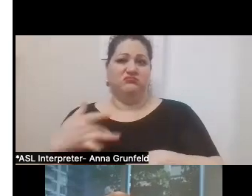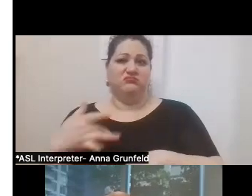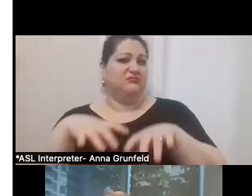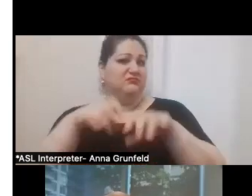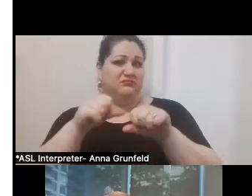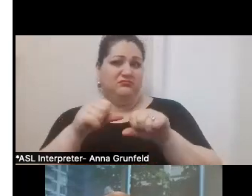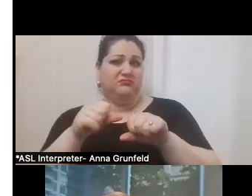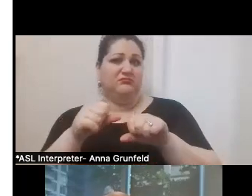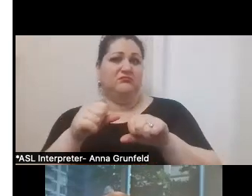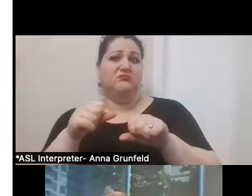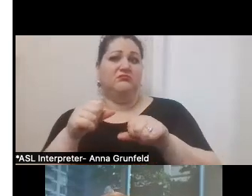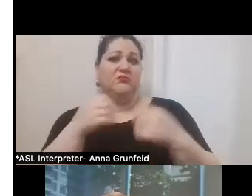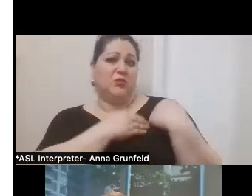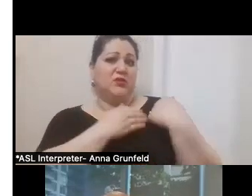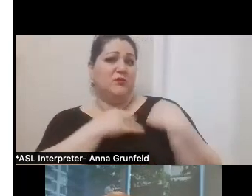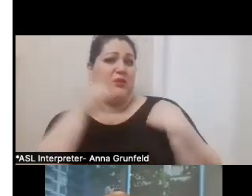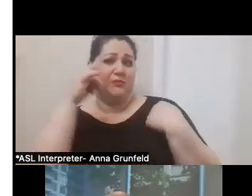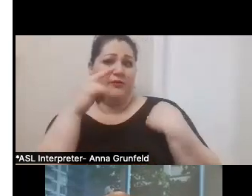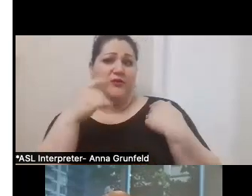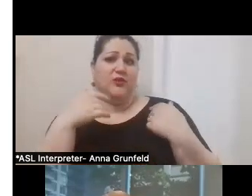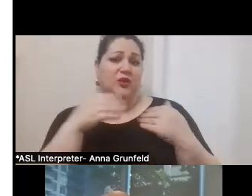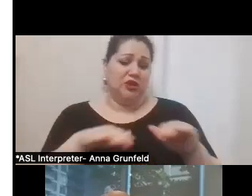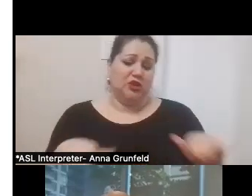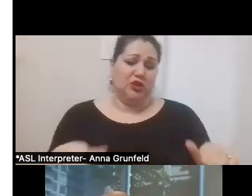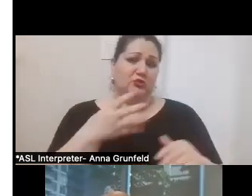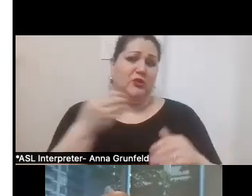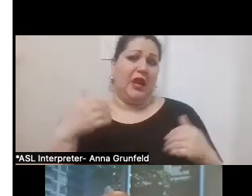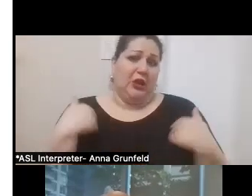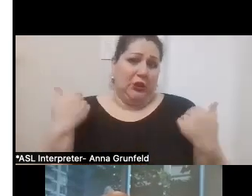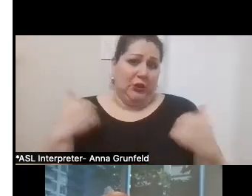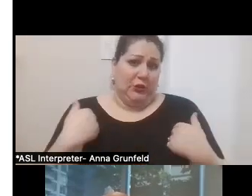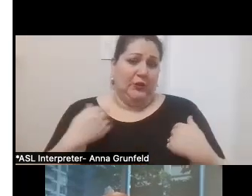And those with more significant developmental delays.